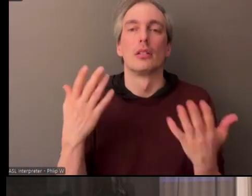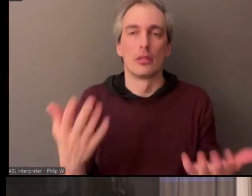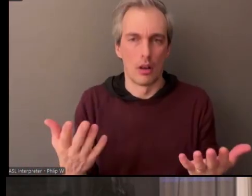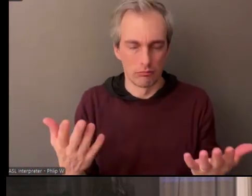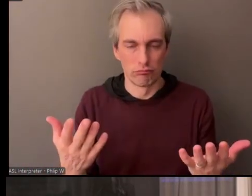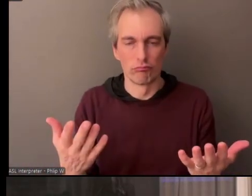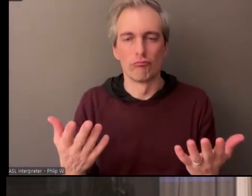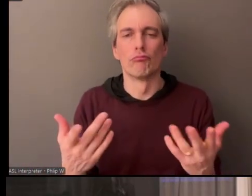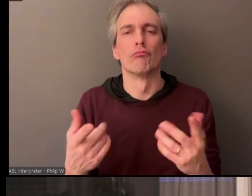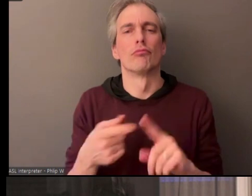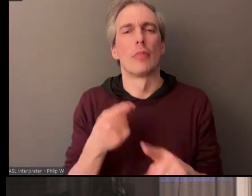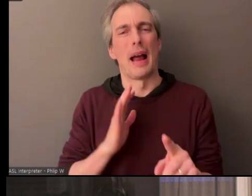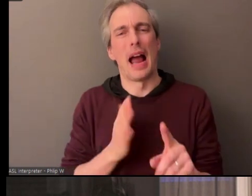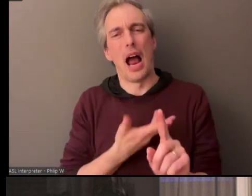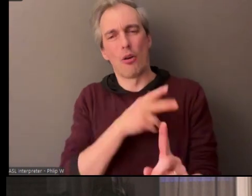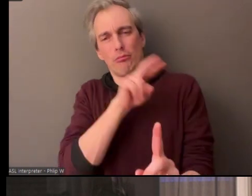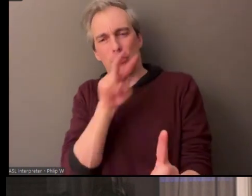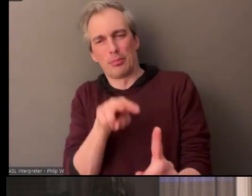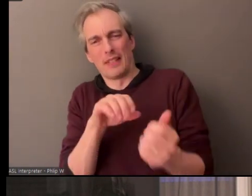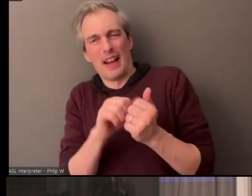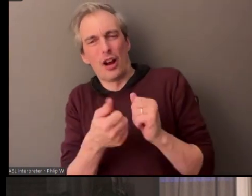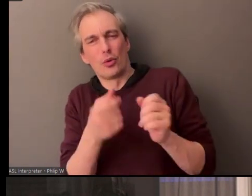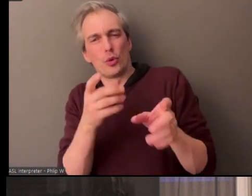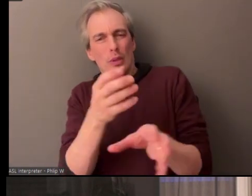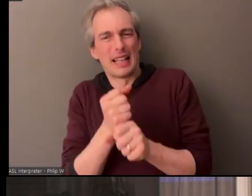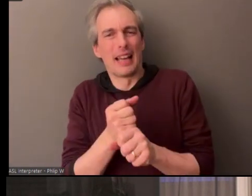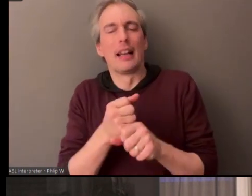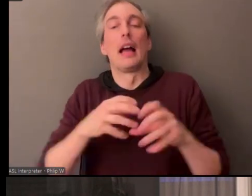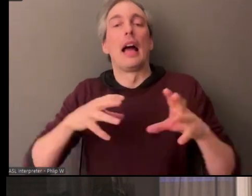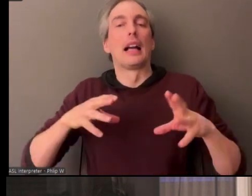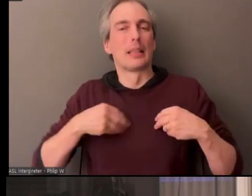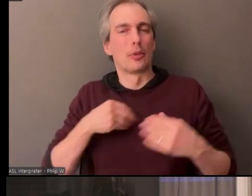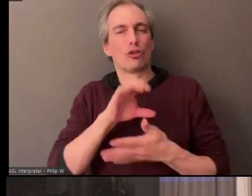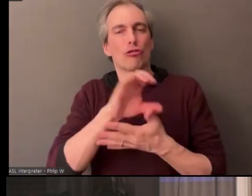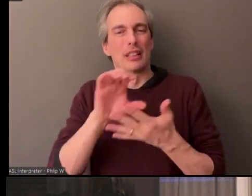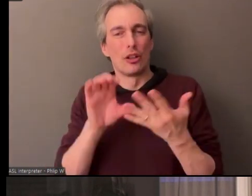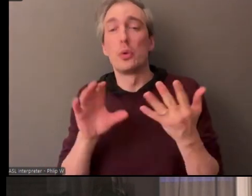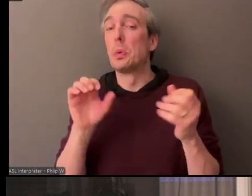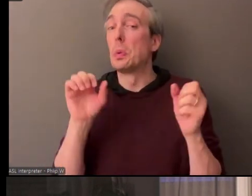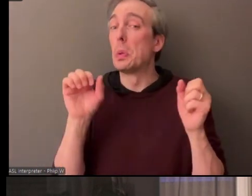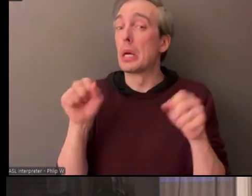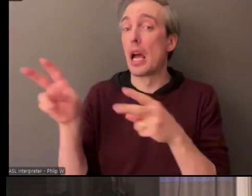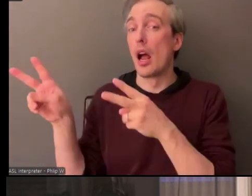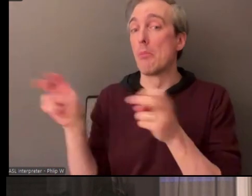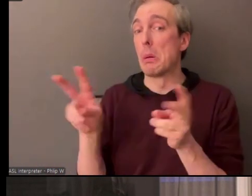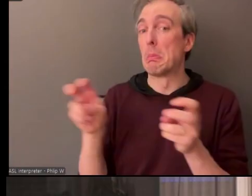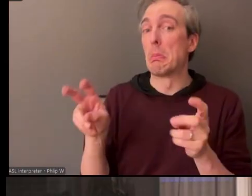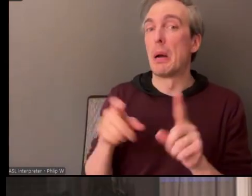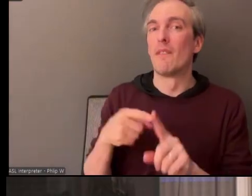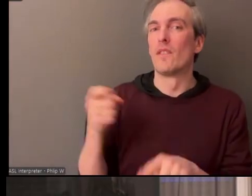You can strip them out of the ARIA authoring practices guide. The APG has the foundation for most of this.